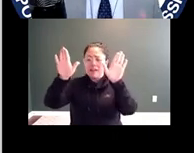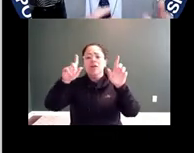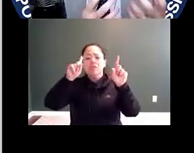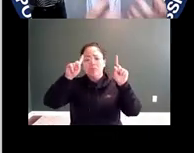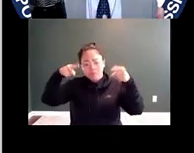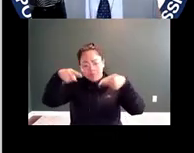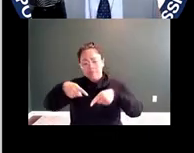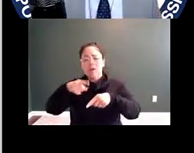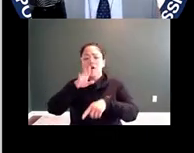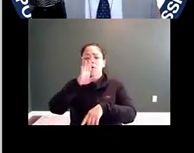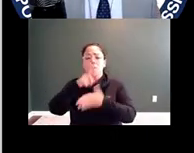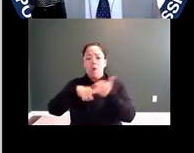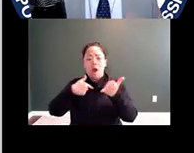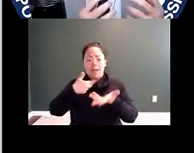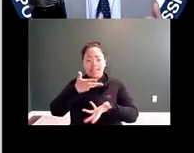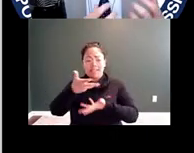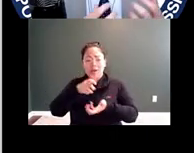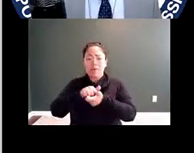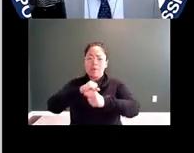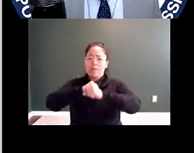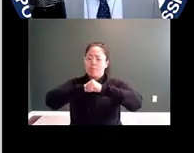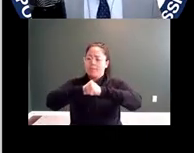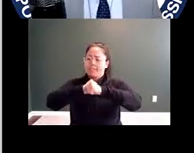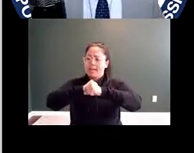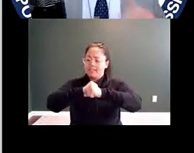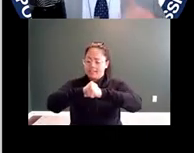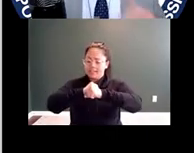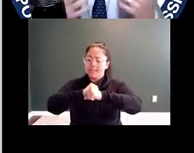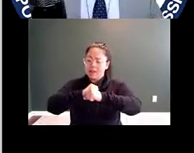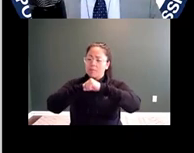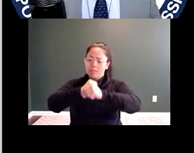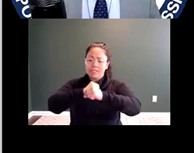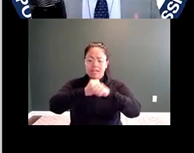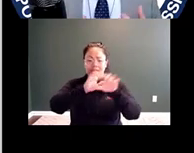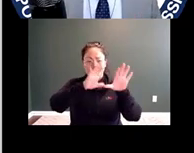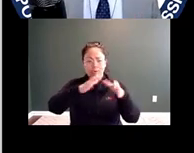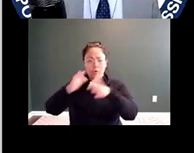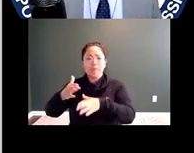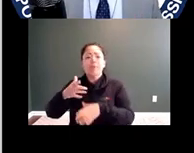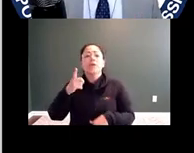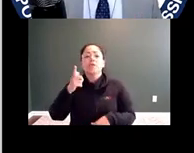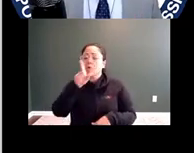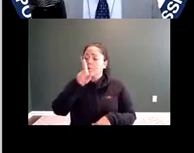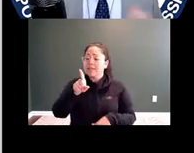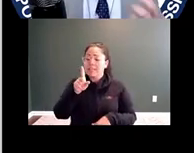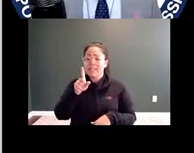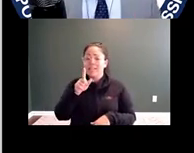what they're really dealing with are protected bases. So it is unlawful in employment